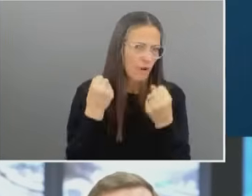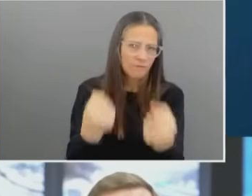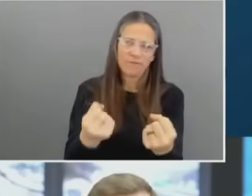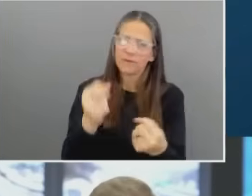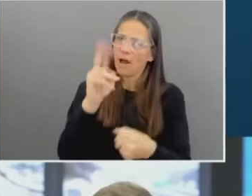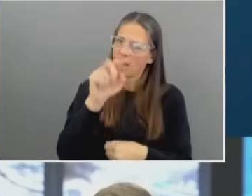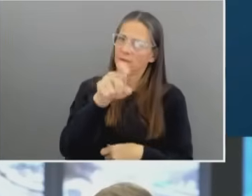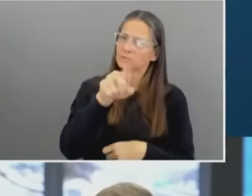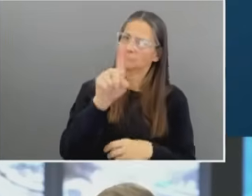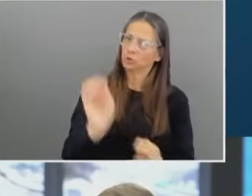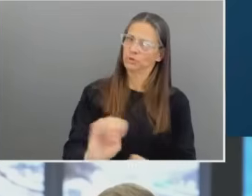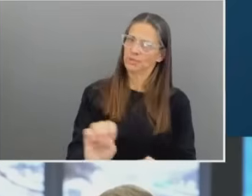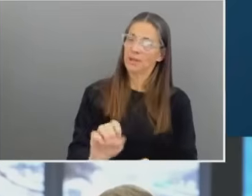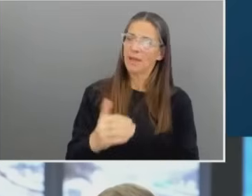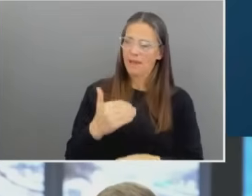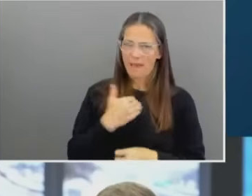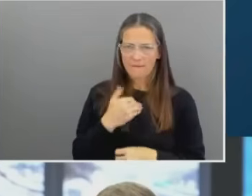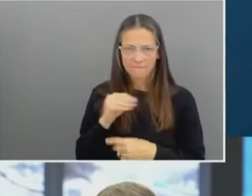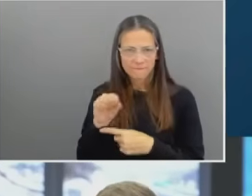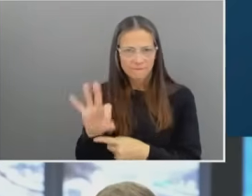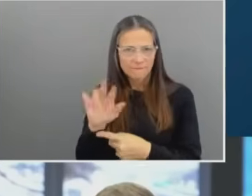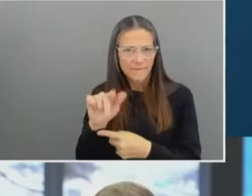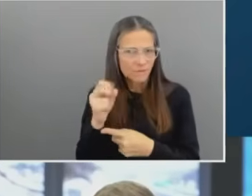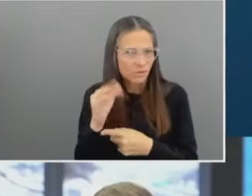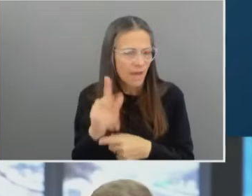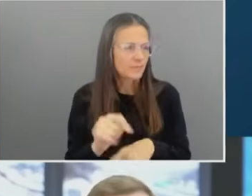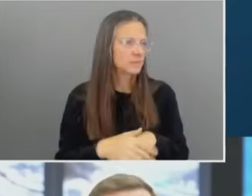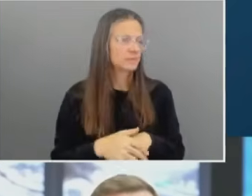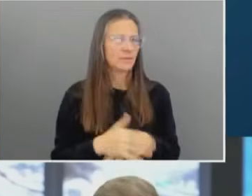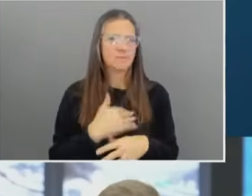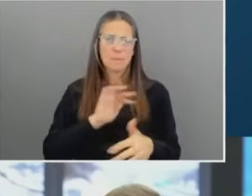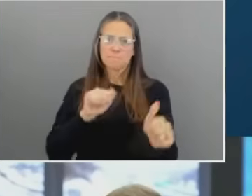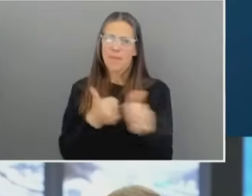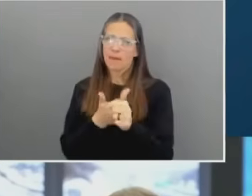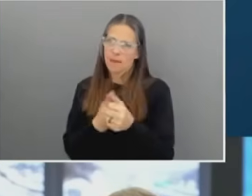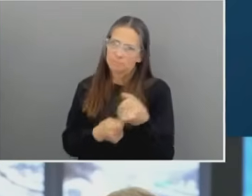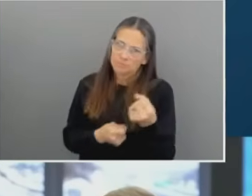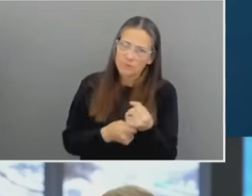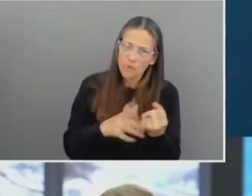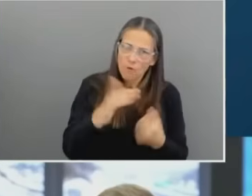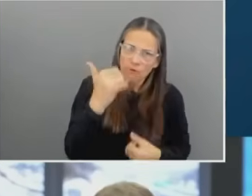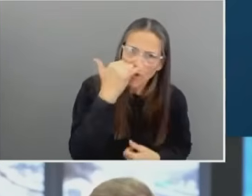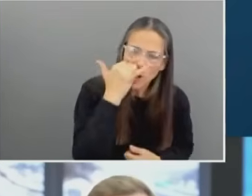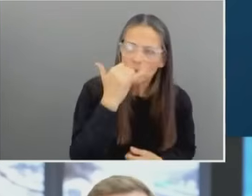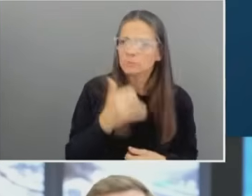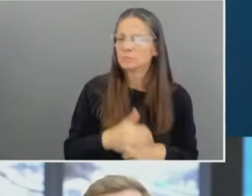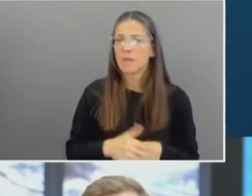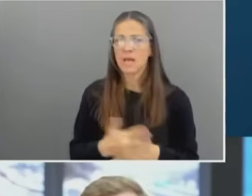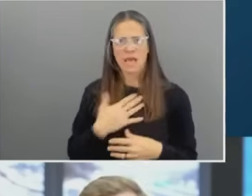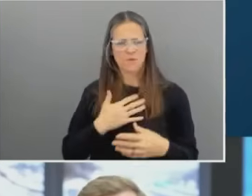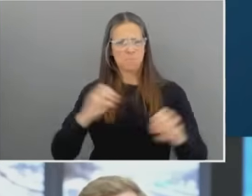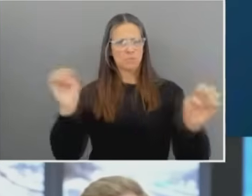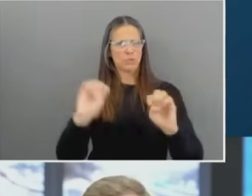SO PLEASE DON’T TRAVEL TODAY UNLESS IT’S AN EMERGENCY. KEEP YOUR PHONES CHARGED AND HAVE BACKUP FLASHLIGHTS IF NEEDED.